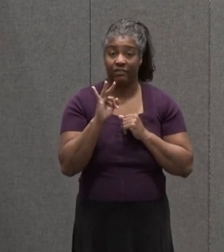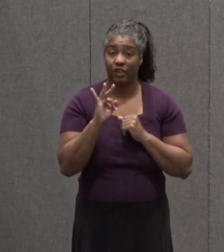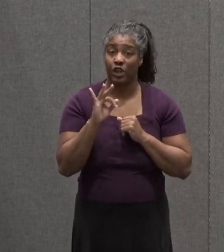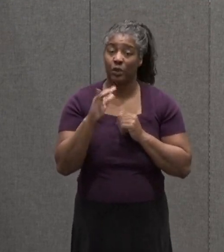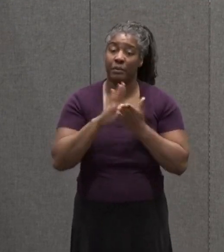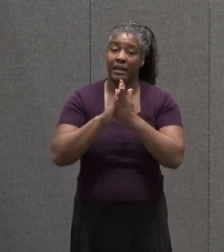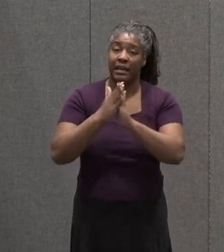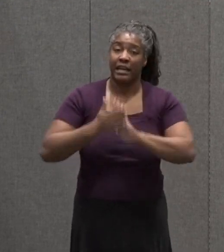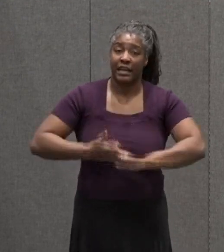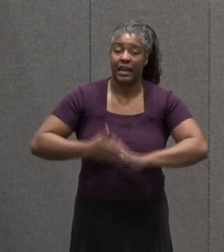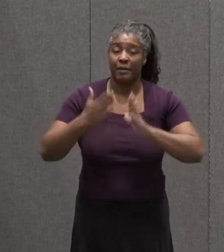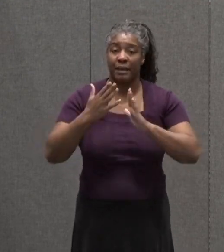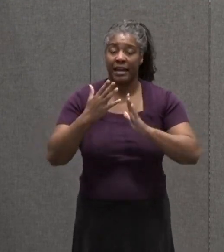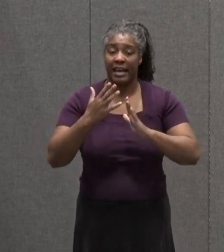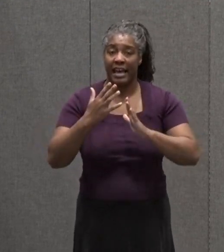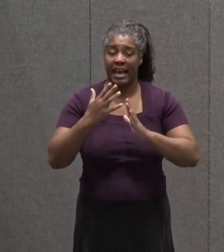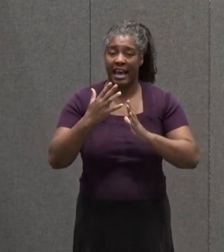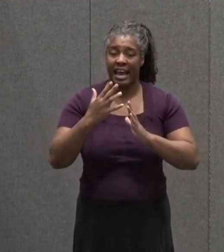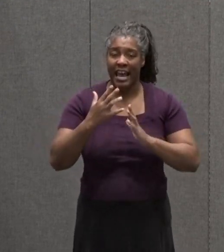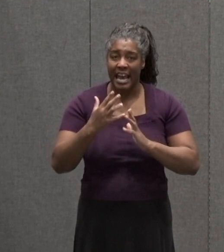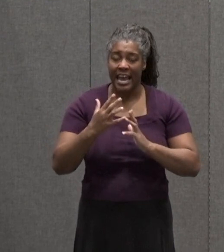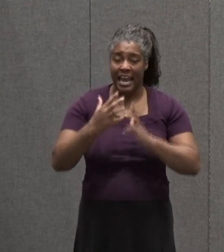comes out and says, do I need to do something?